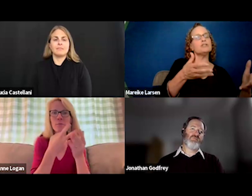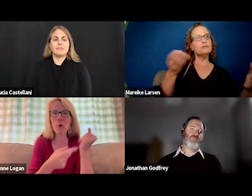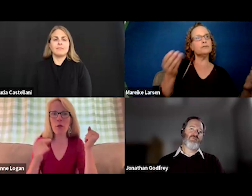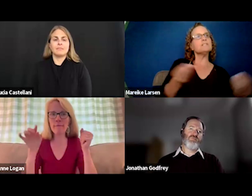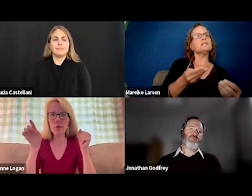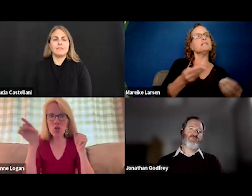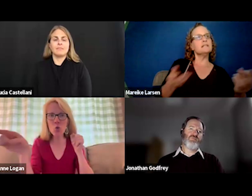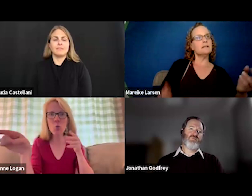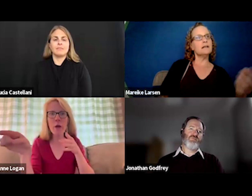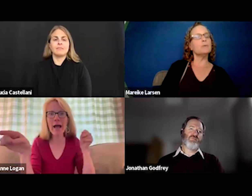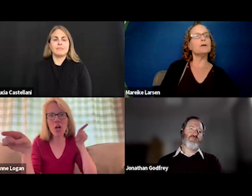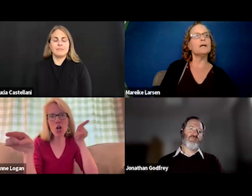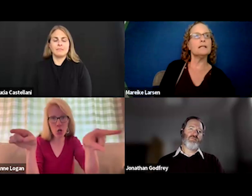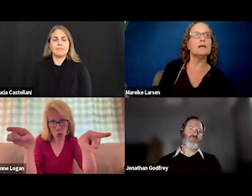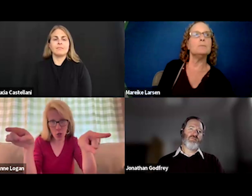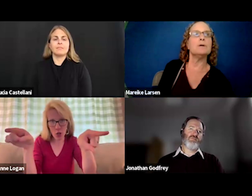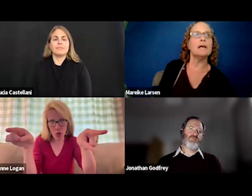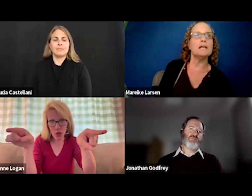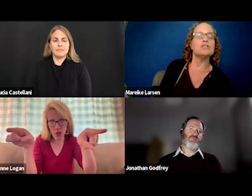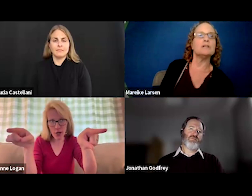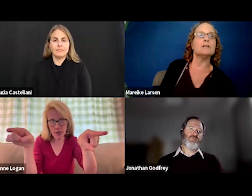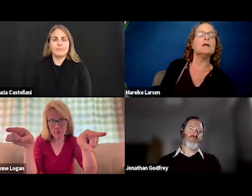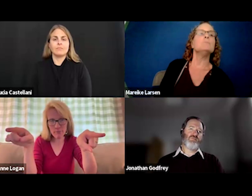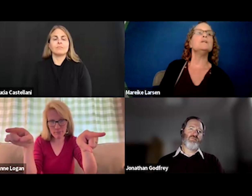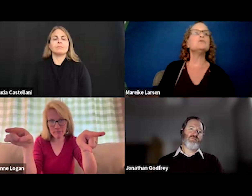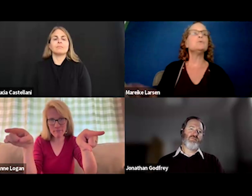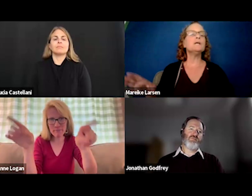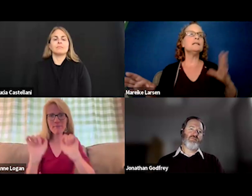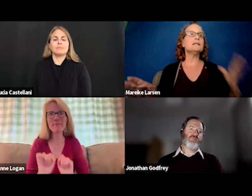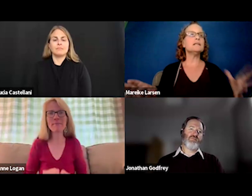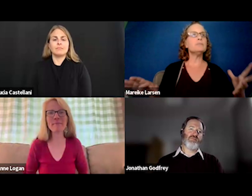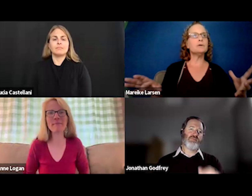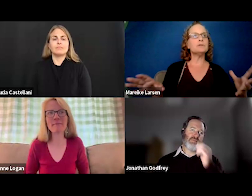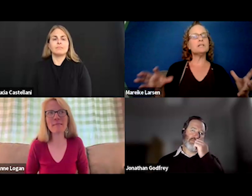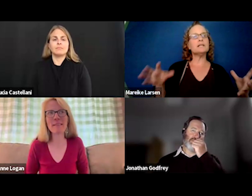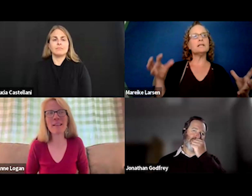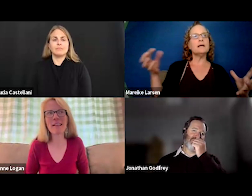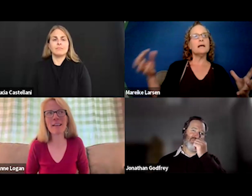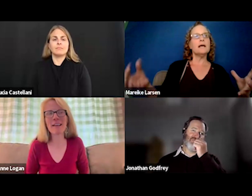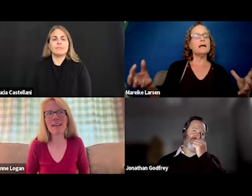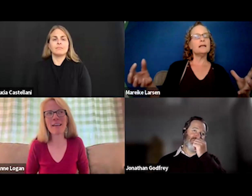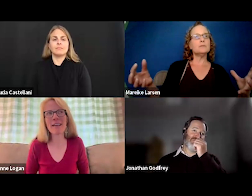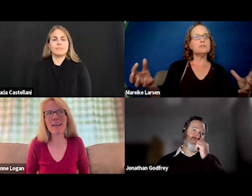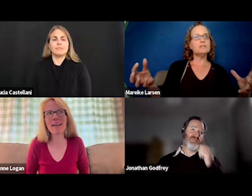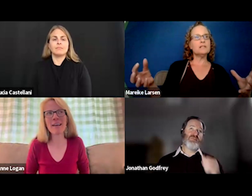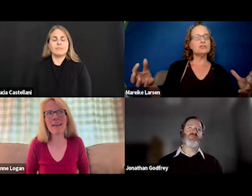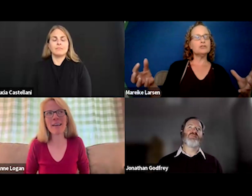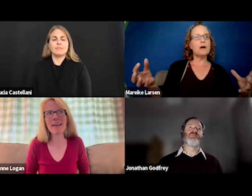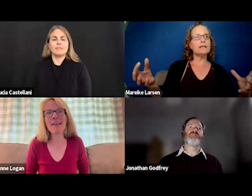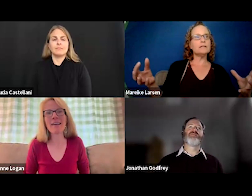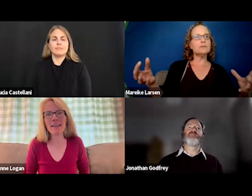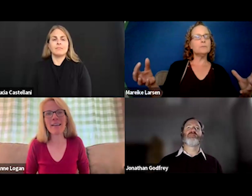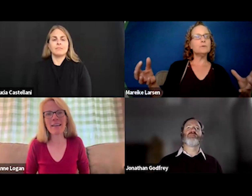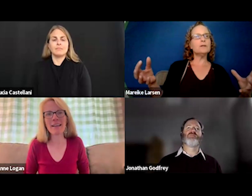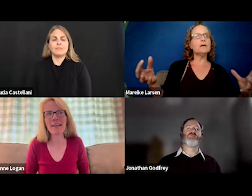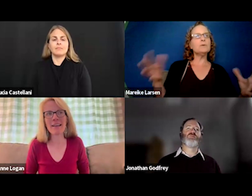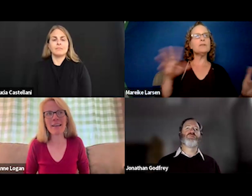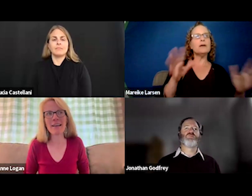to facilitate the networking and the communication between the deaf person and the person that they're trying to communicate with,